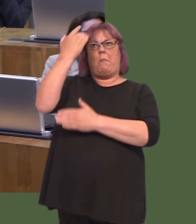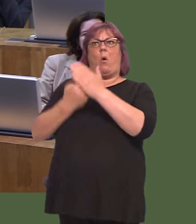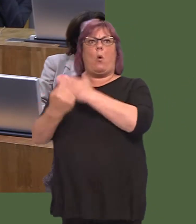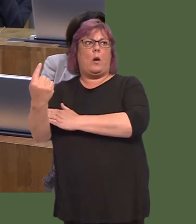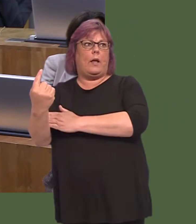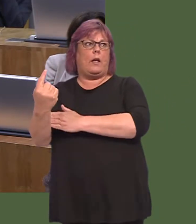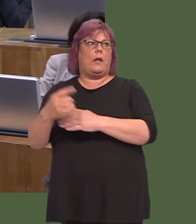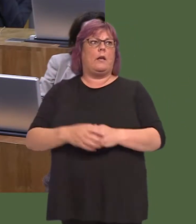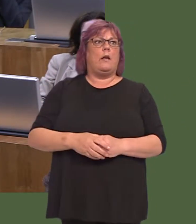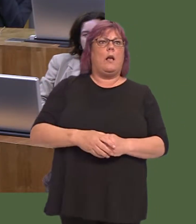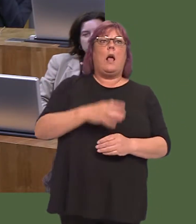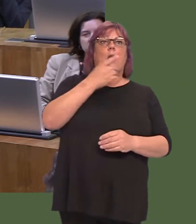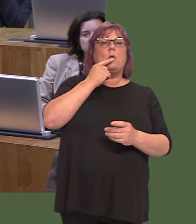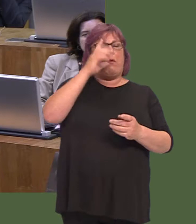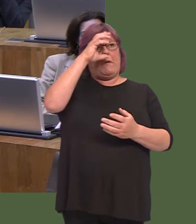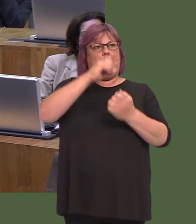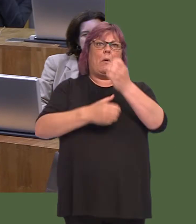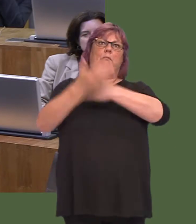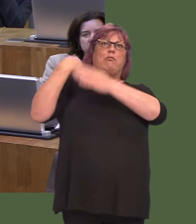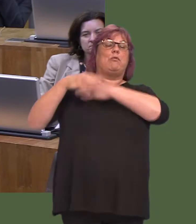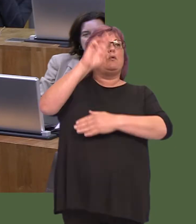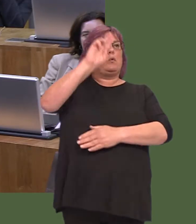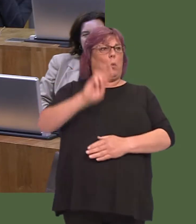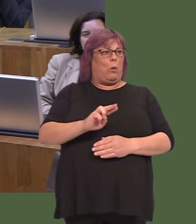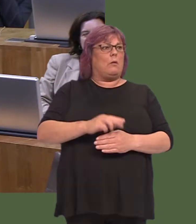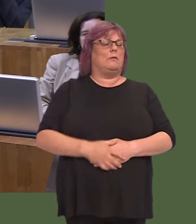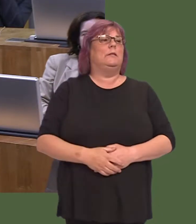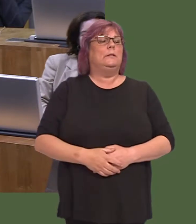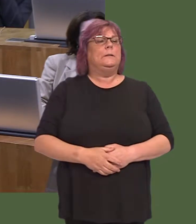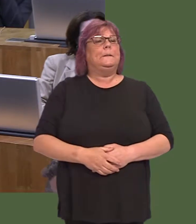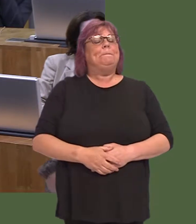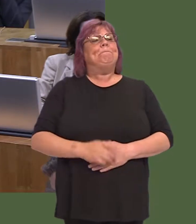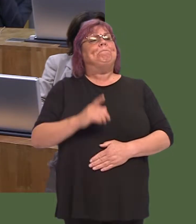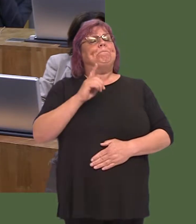played on sloping pitches with a dull ball and one padóthat was the way to learn cricket, if I remember.